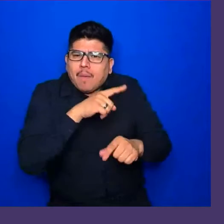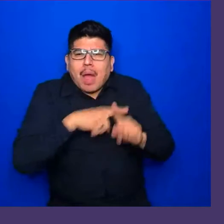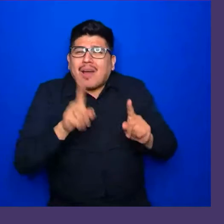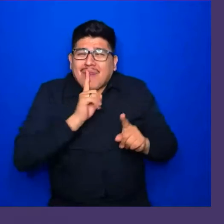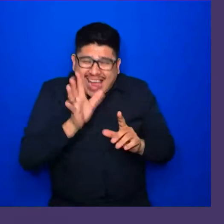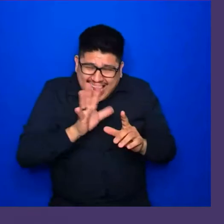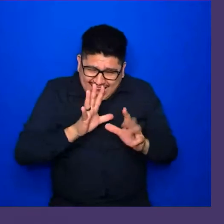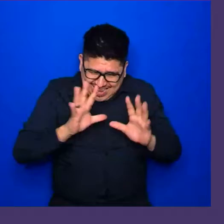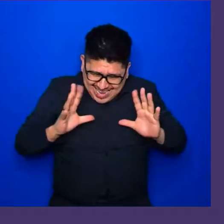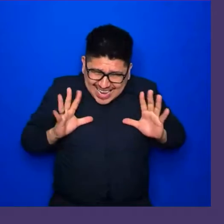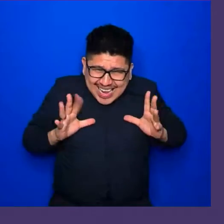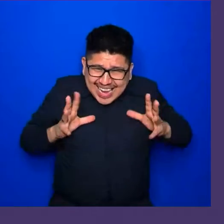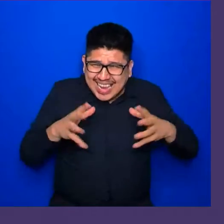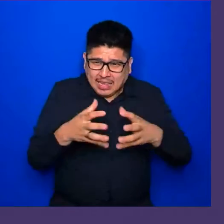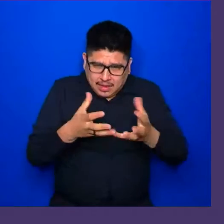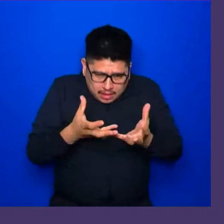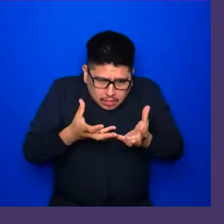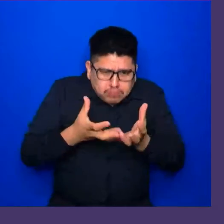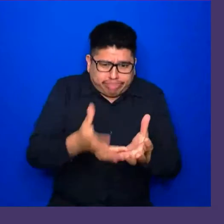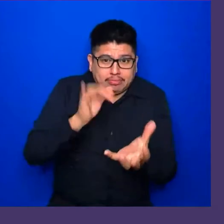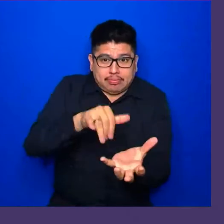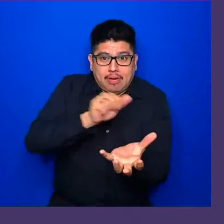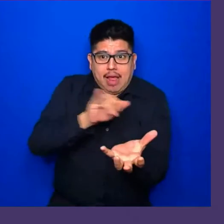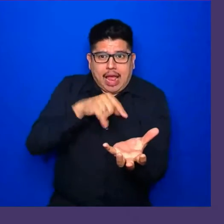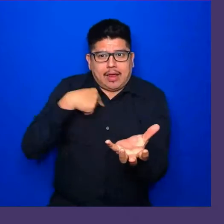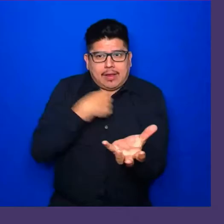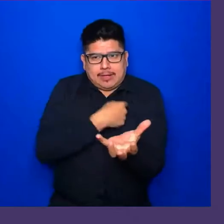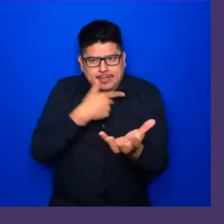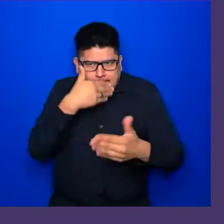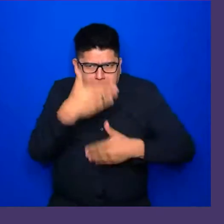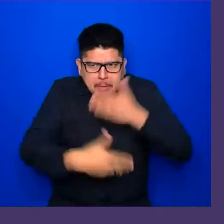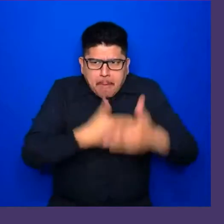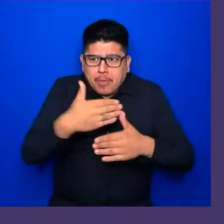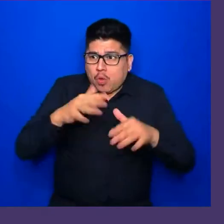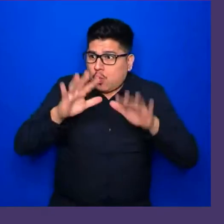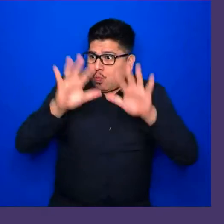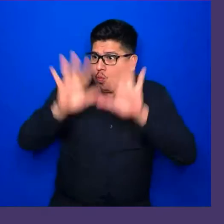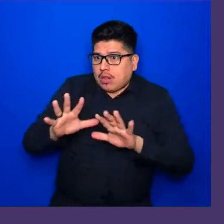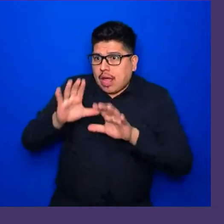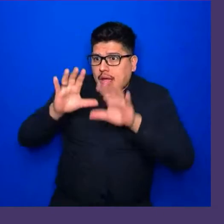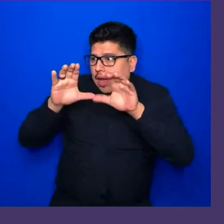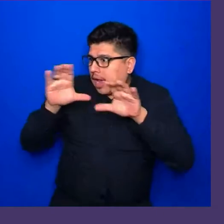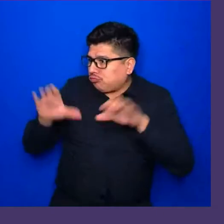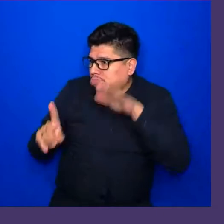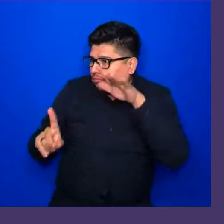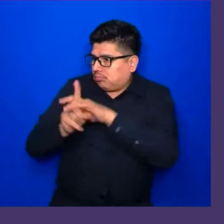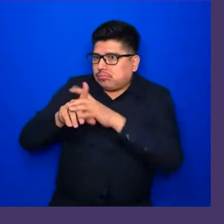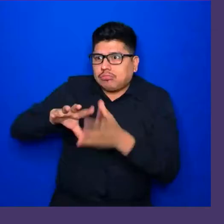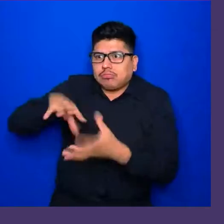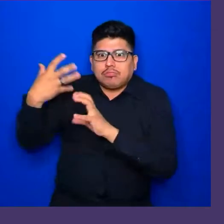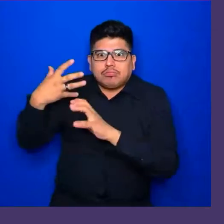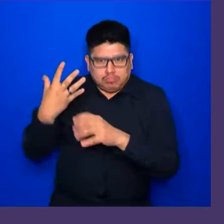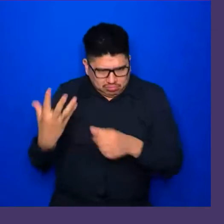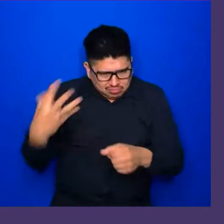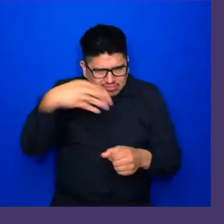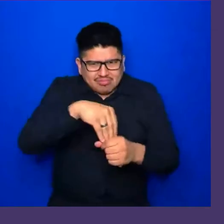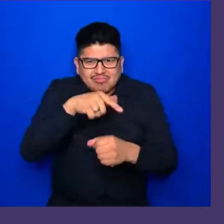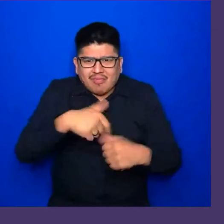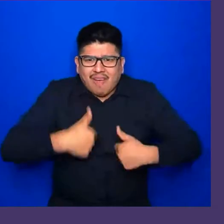climate action and crisis is part of our lives. How do we ensure that accessibility is seen from a broader lens?